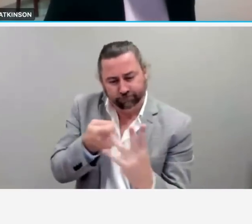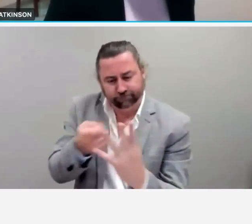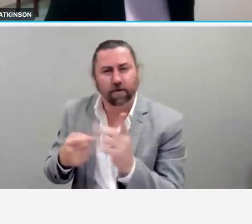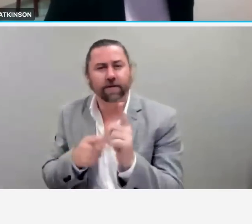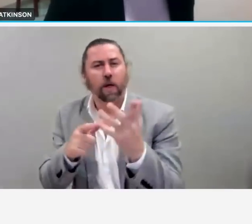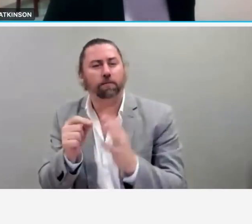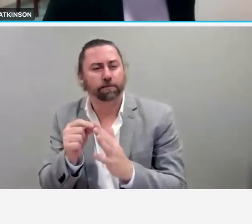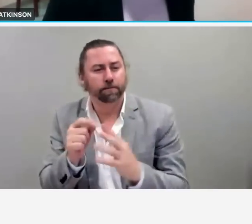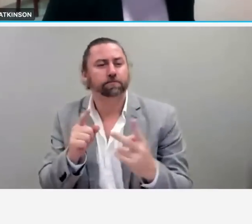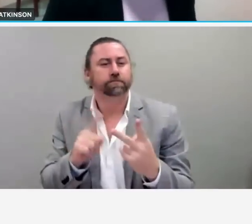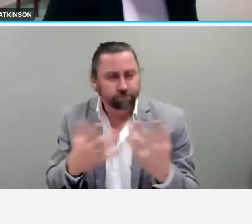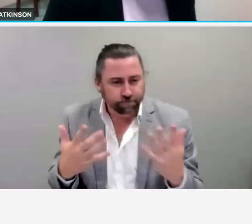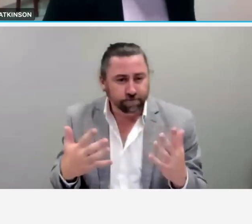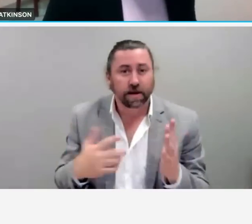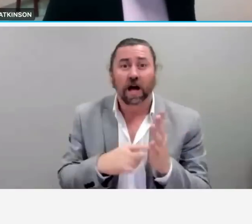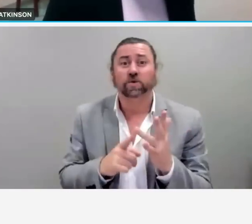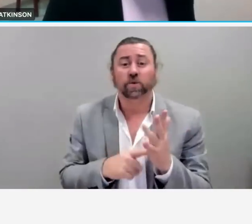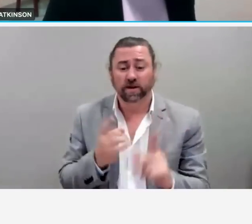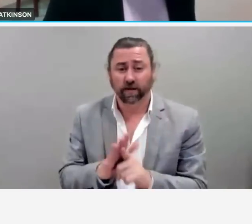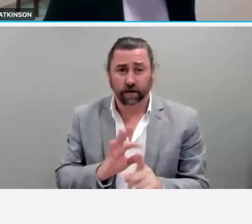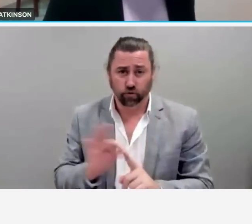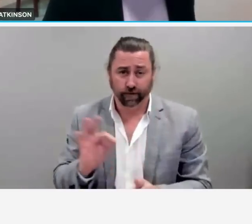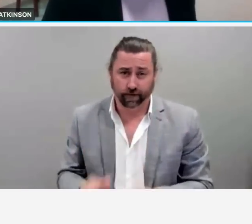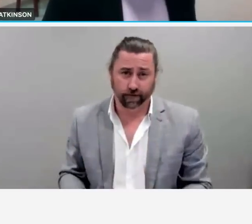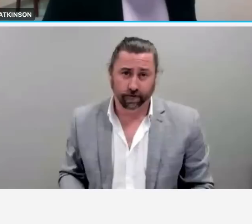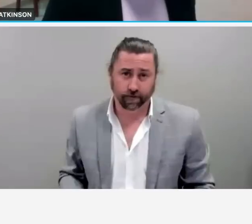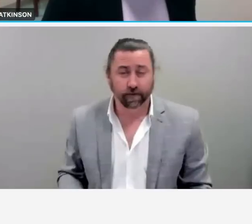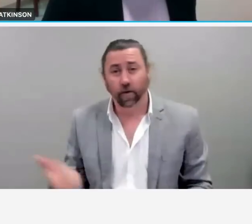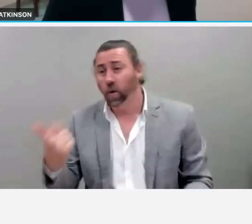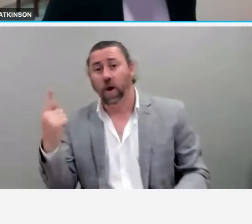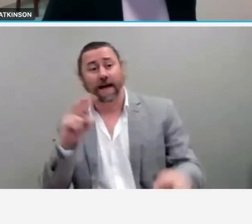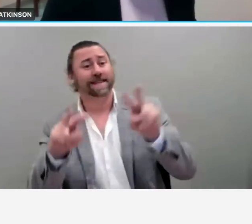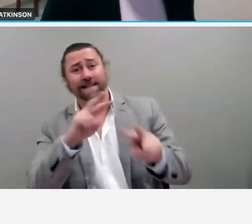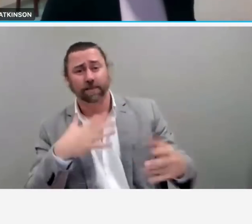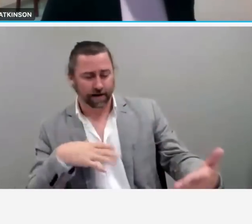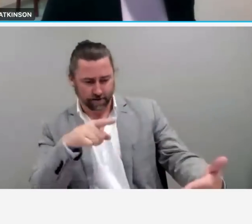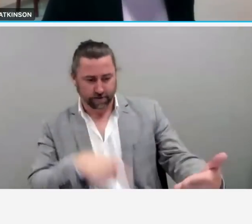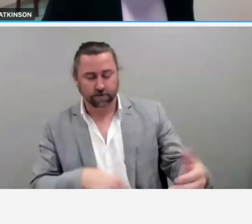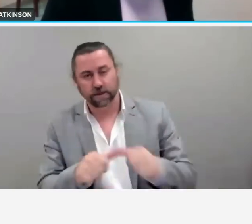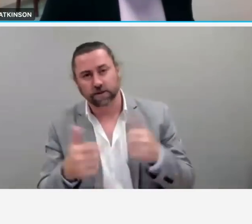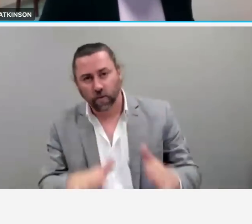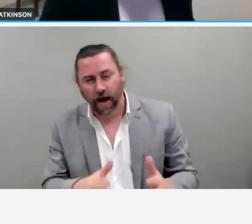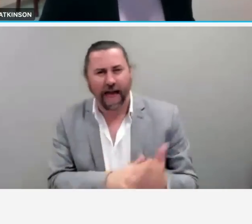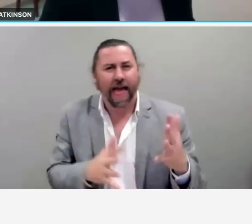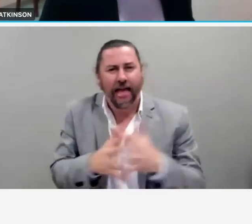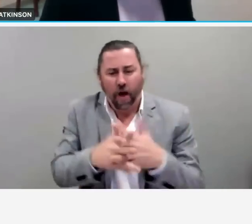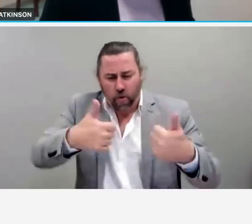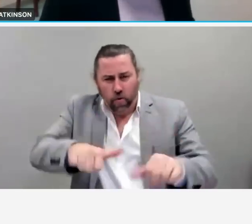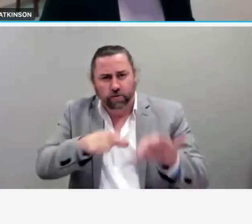the tool itself. We need to make it more usable for assessors. We need to do some work on the look and feel of it. We're going to reorder the questions.